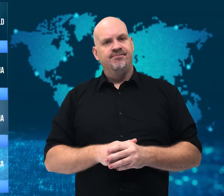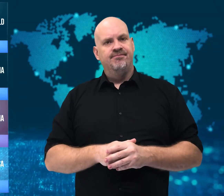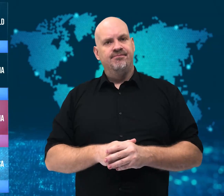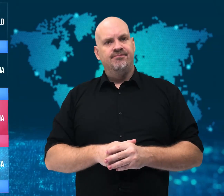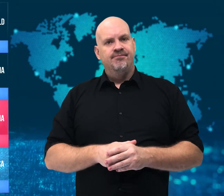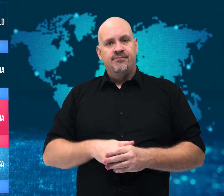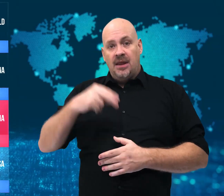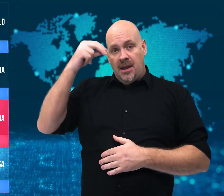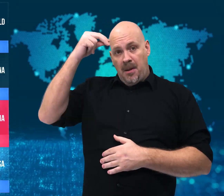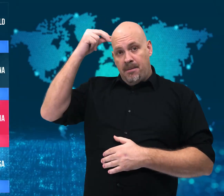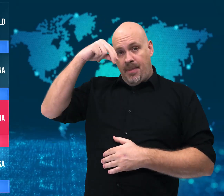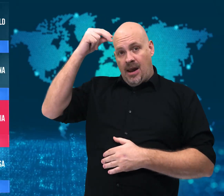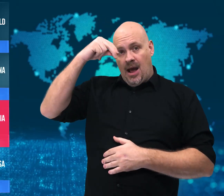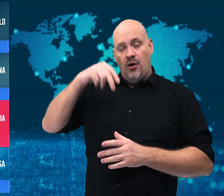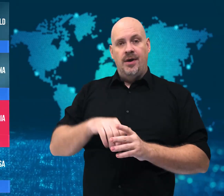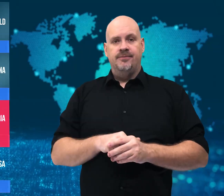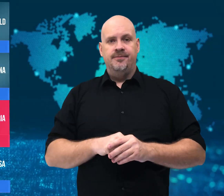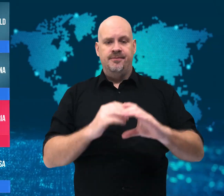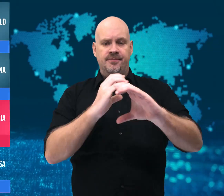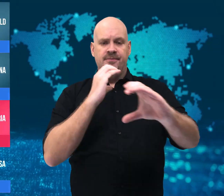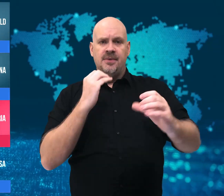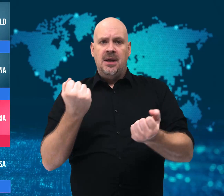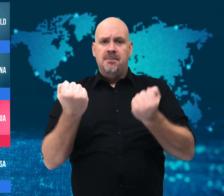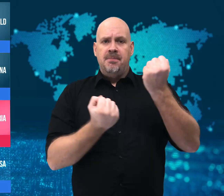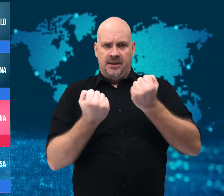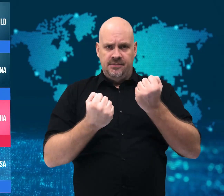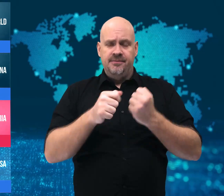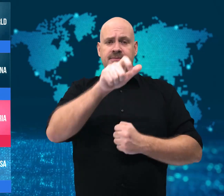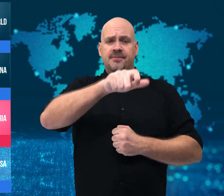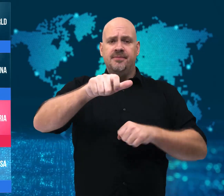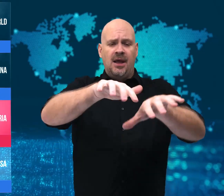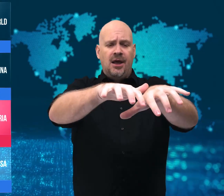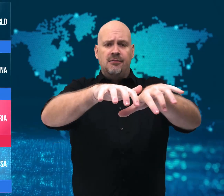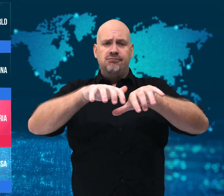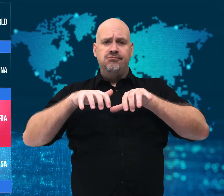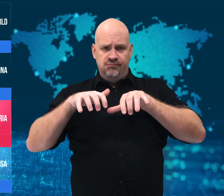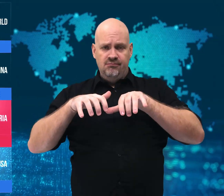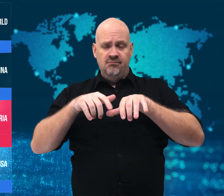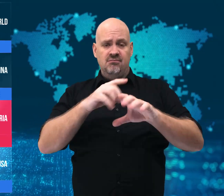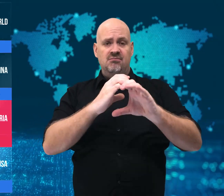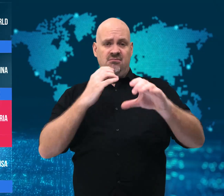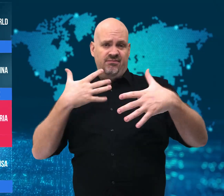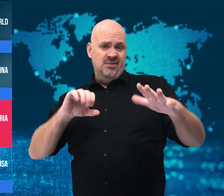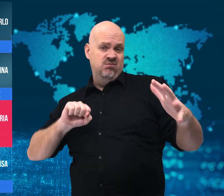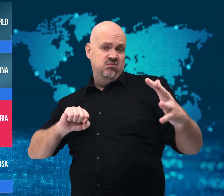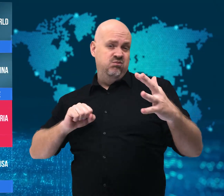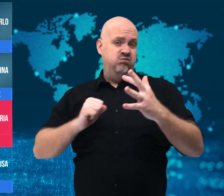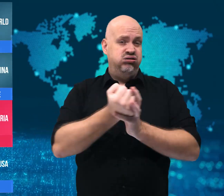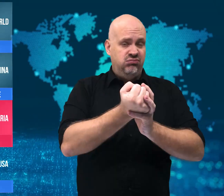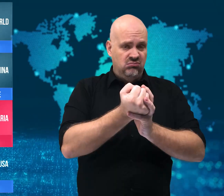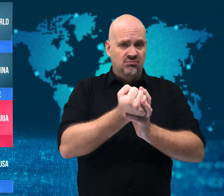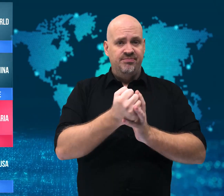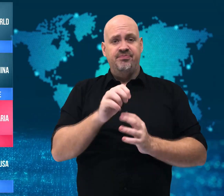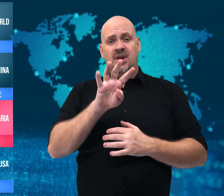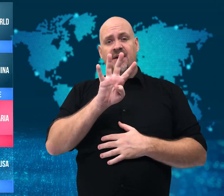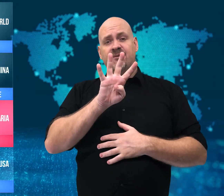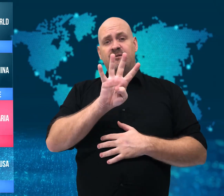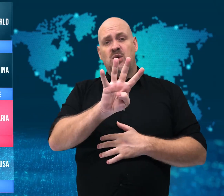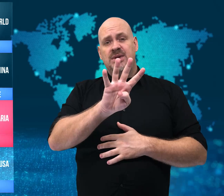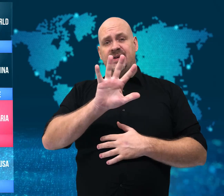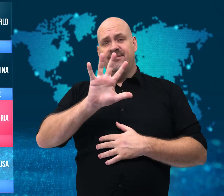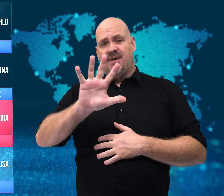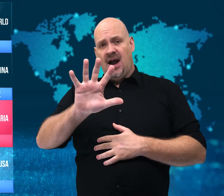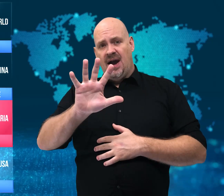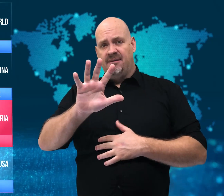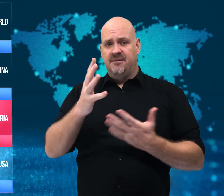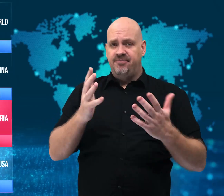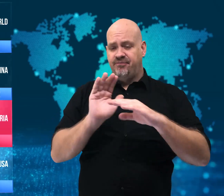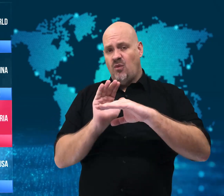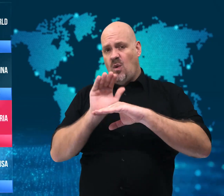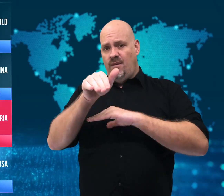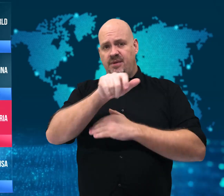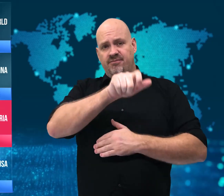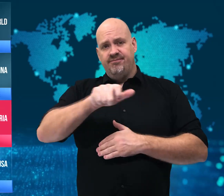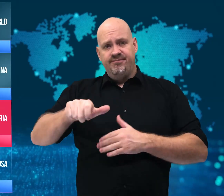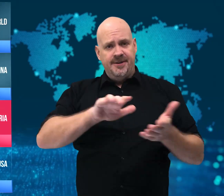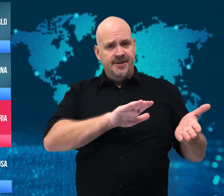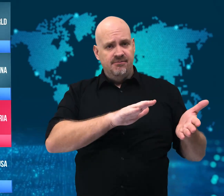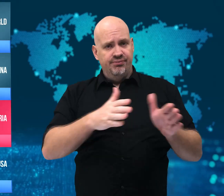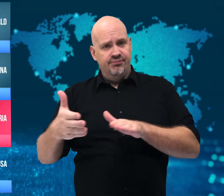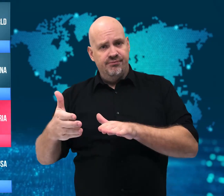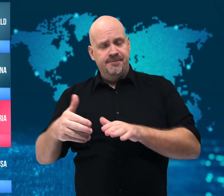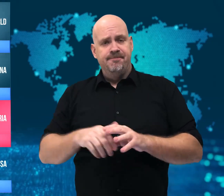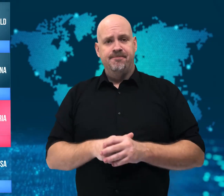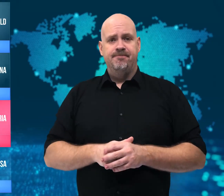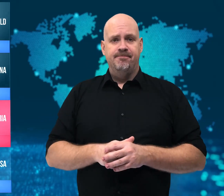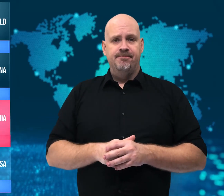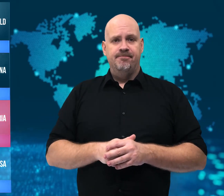At least 45 killed in bus crash.